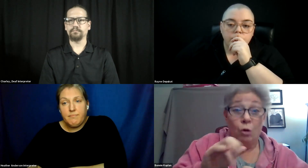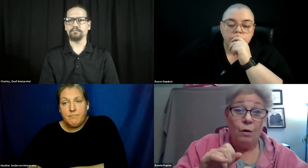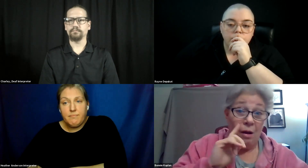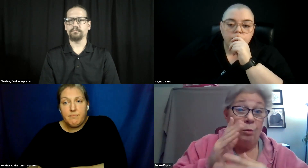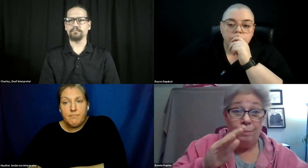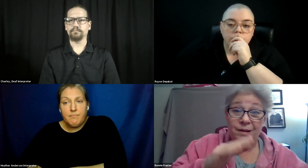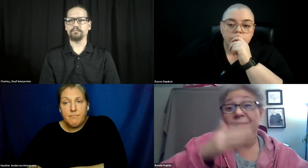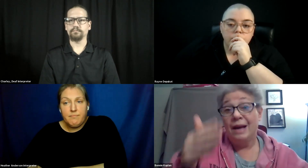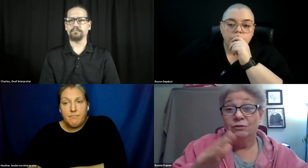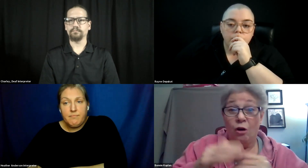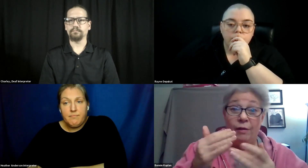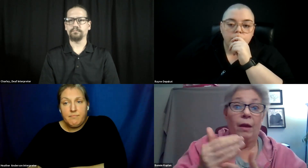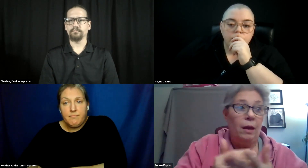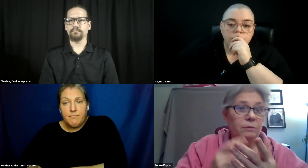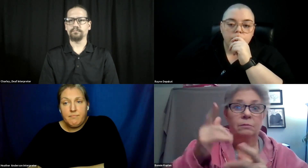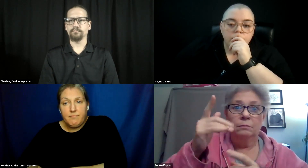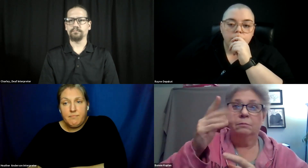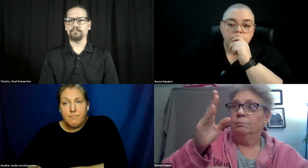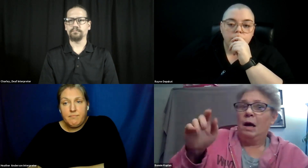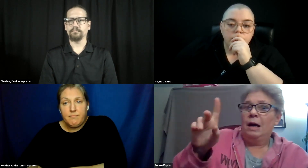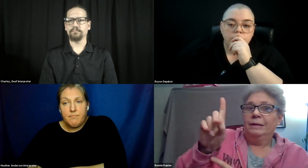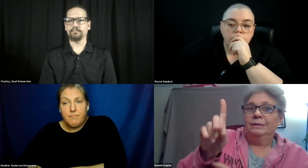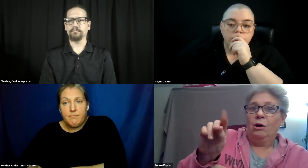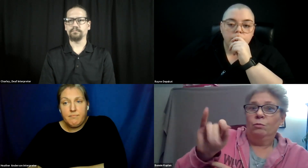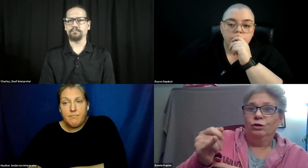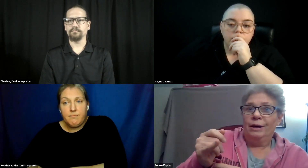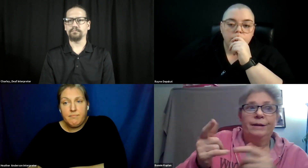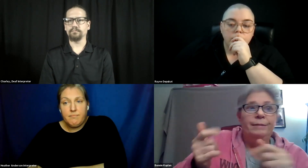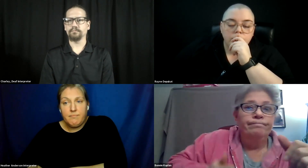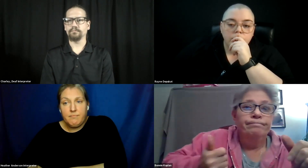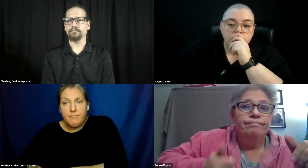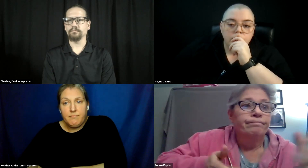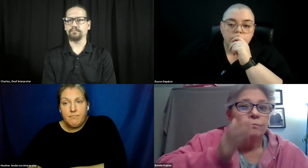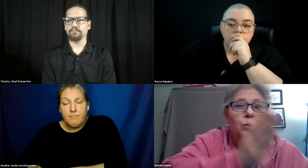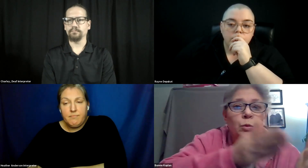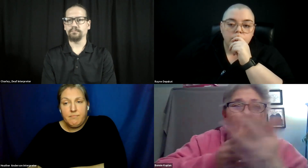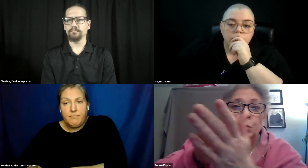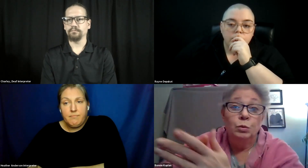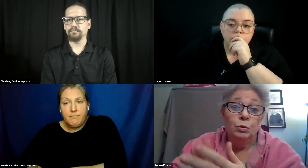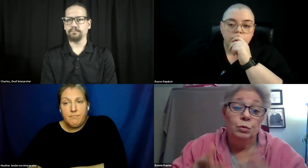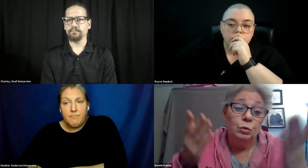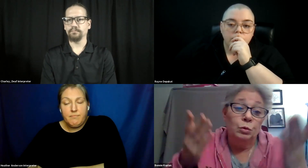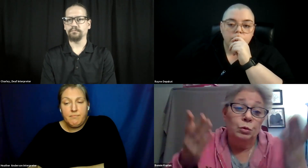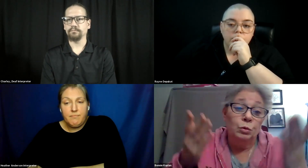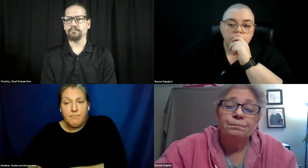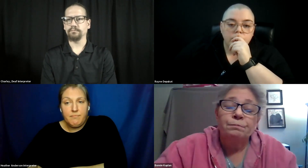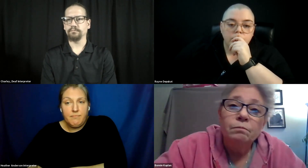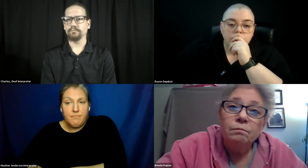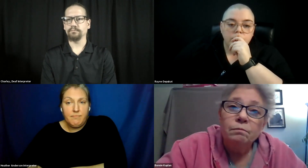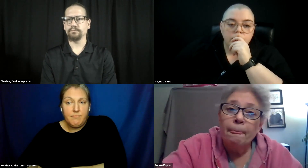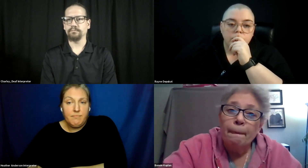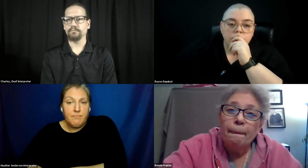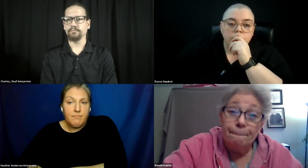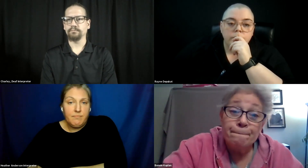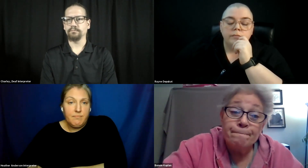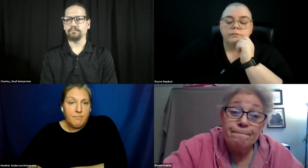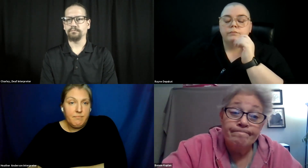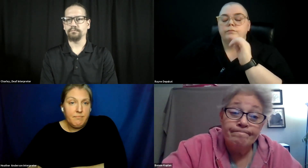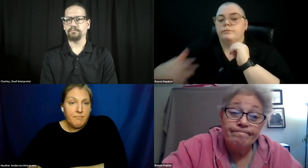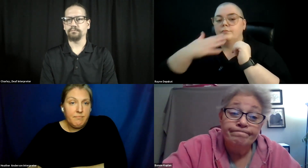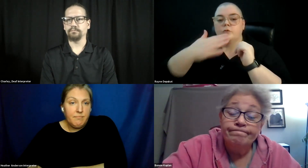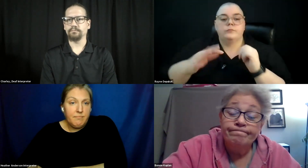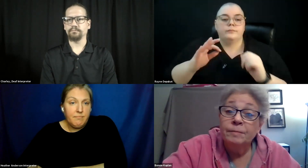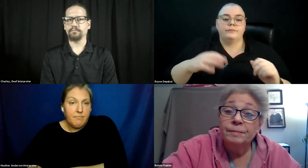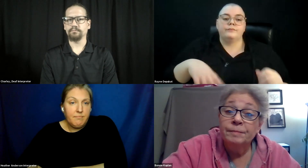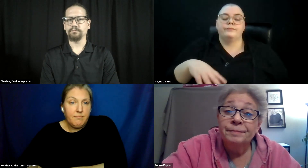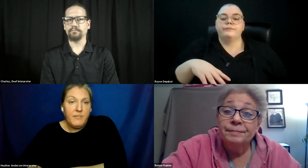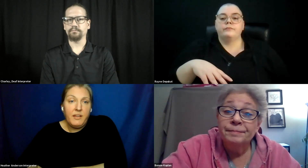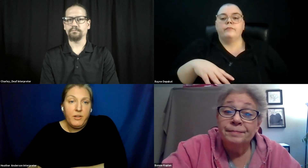Because otherwise we're island will be the next one on the list that the dog is being after with these litigations.